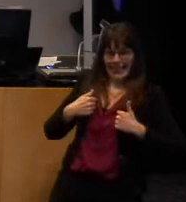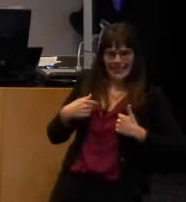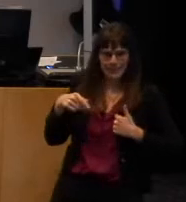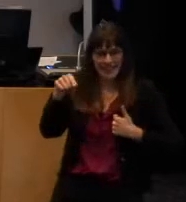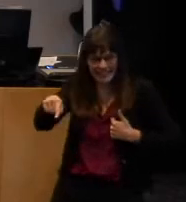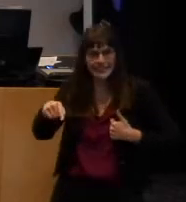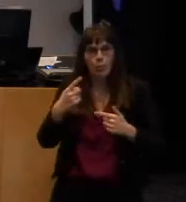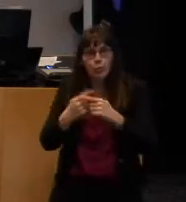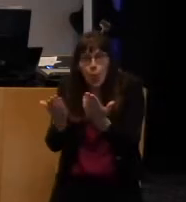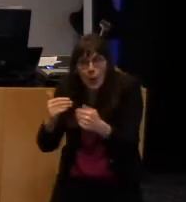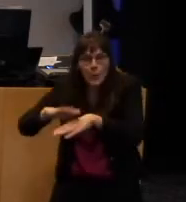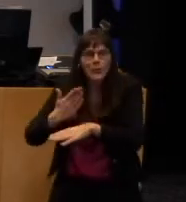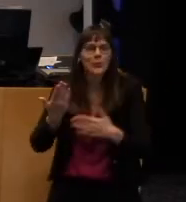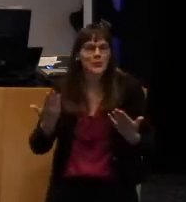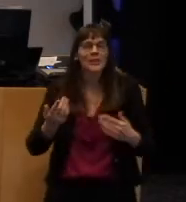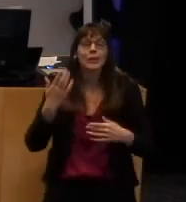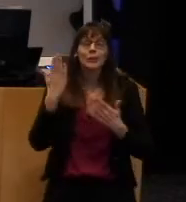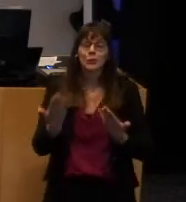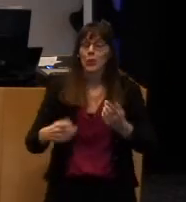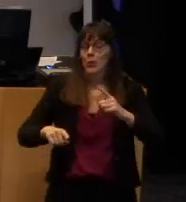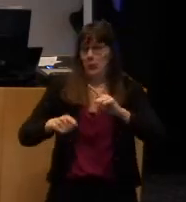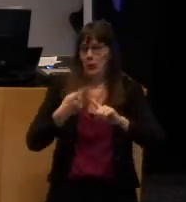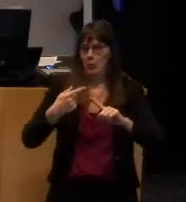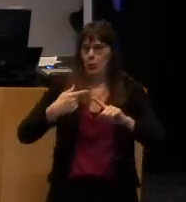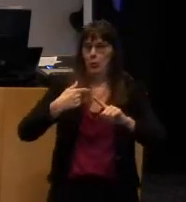So if this happened, and if I was aware that this happened,